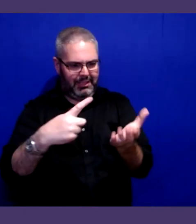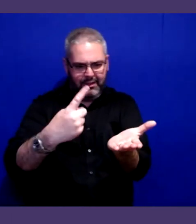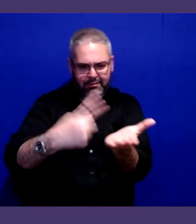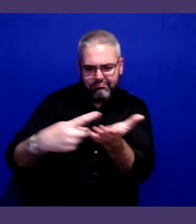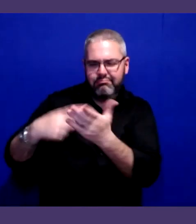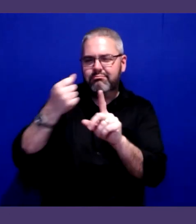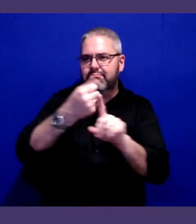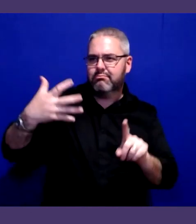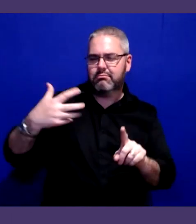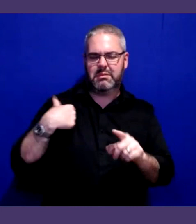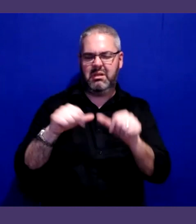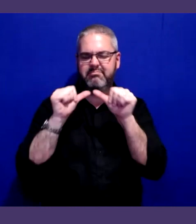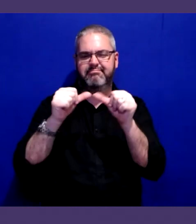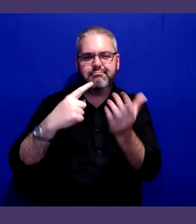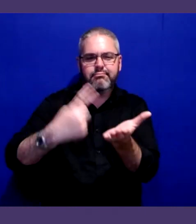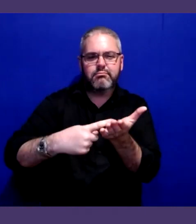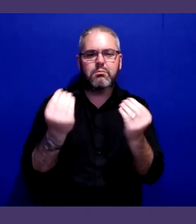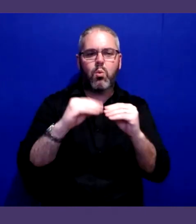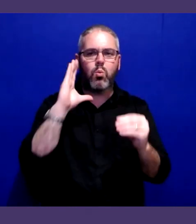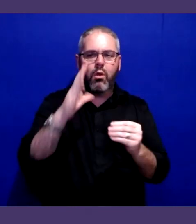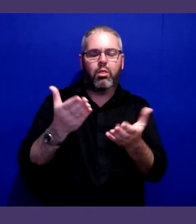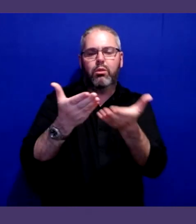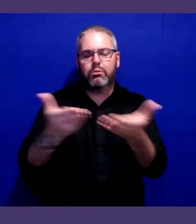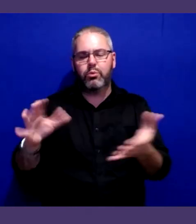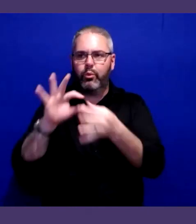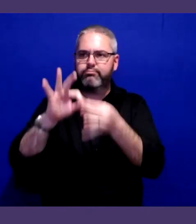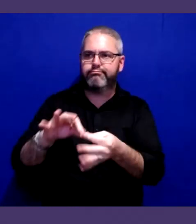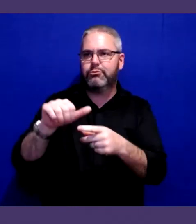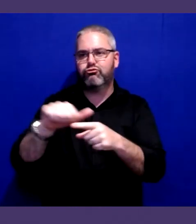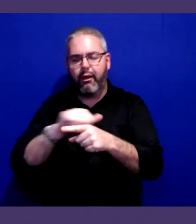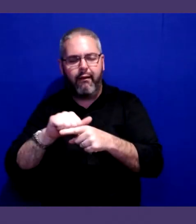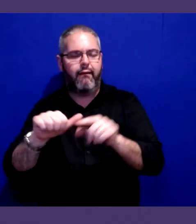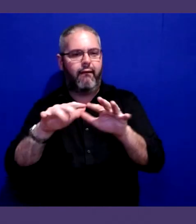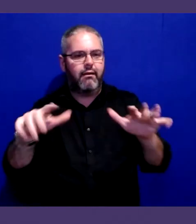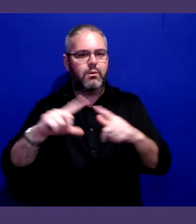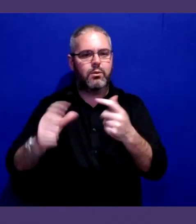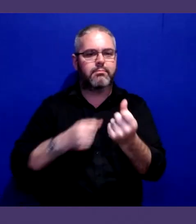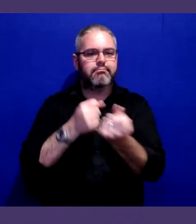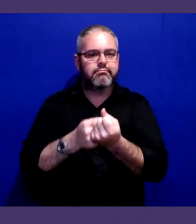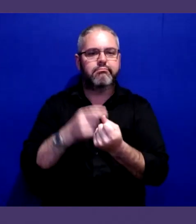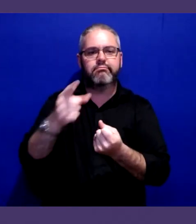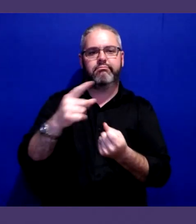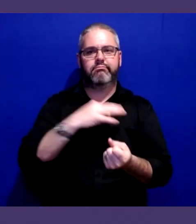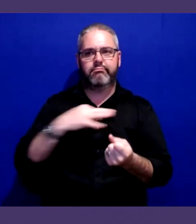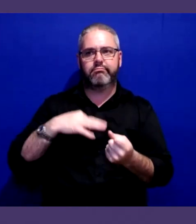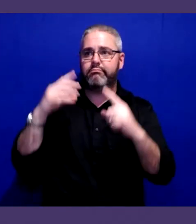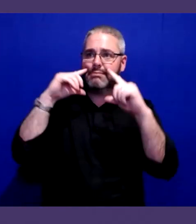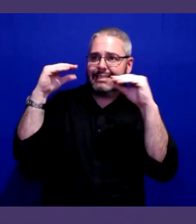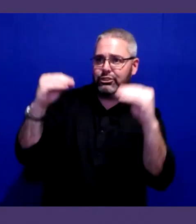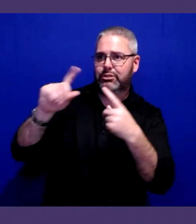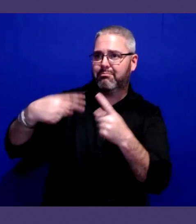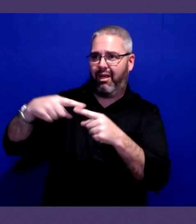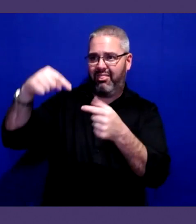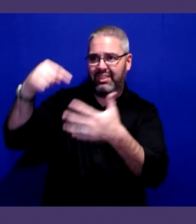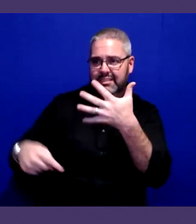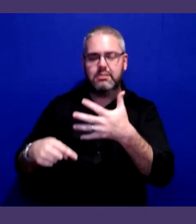about resources and training that we have to support faculty to teach about these topics and students to learn.